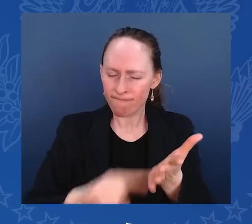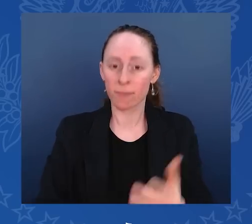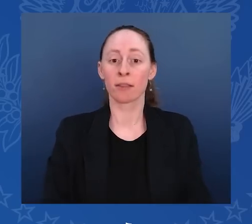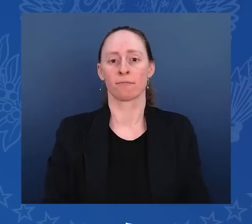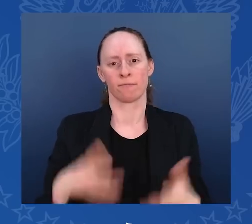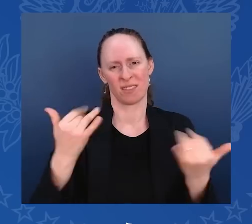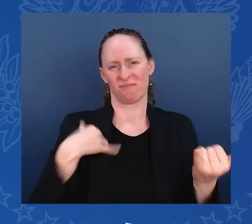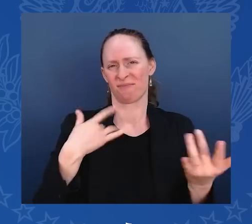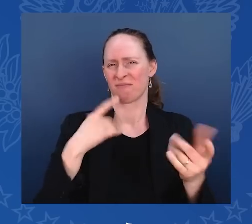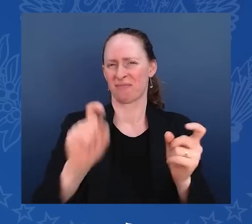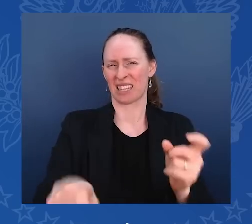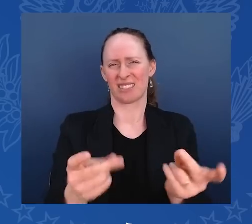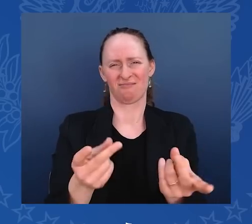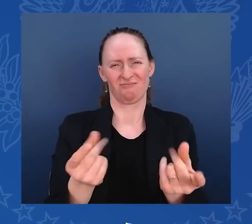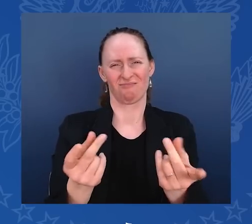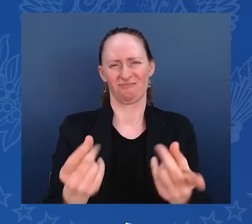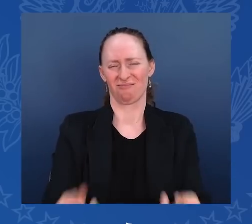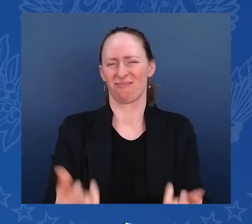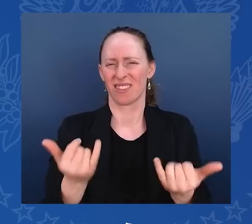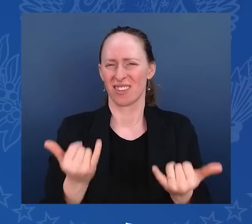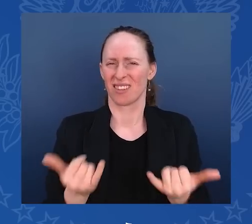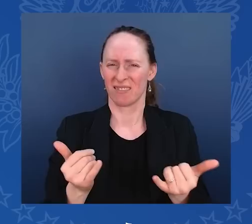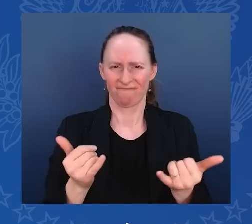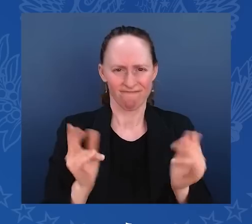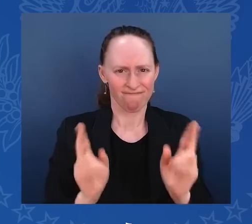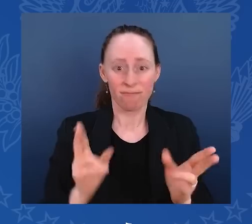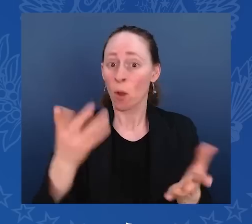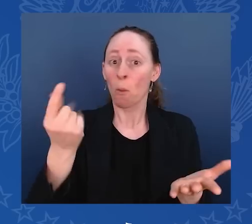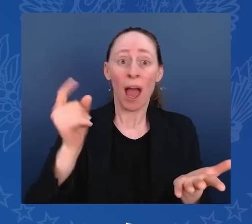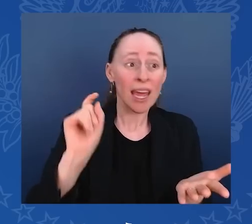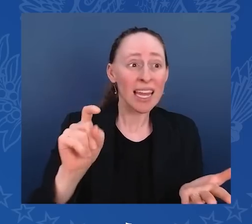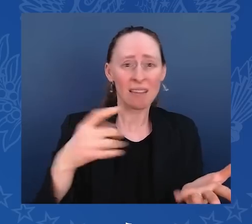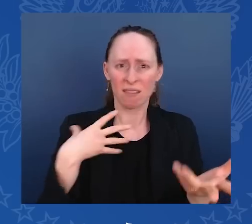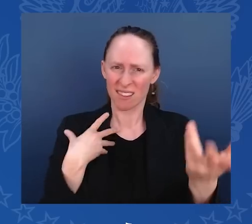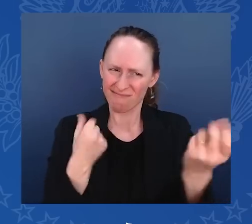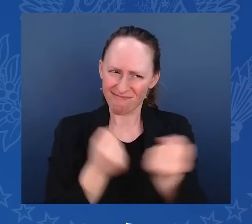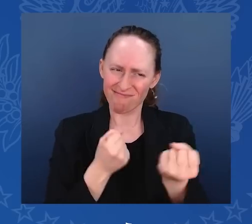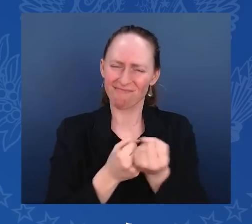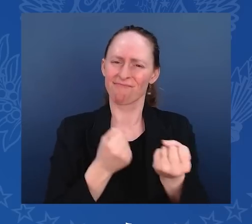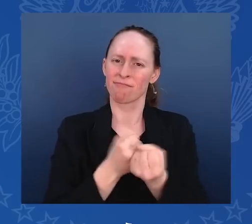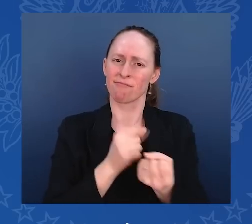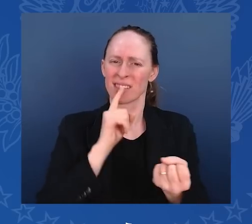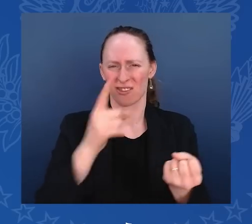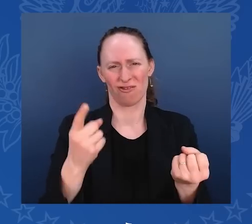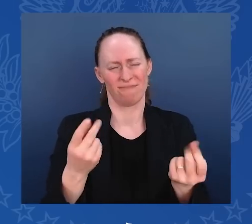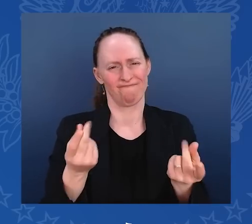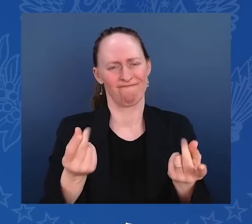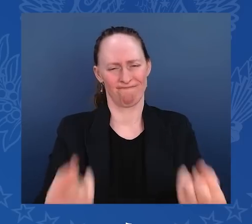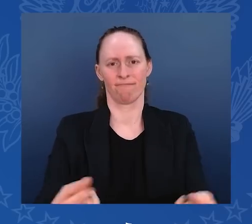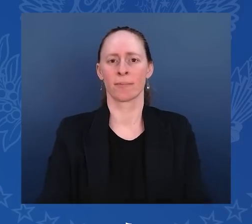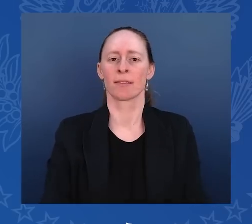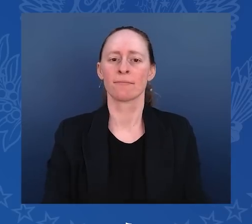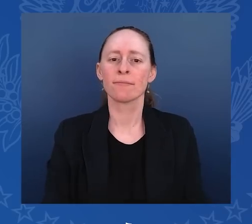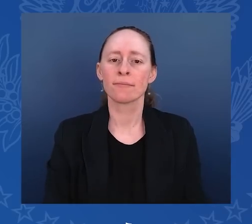to get the job done. And we're going to share the facts as soon as I learn them so the American public doesn't have to wonder.